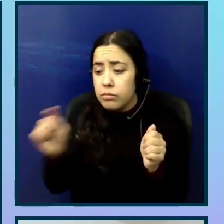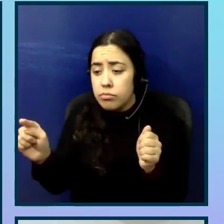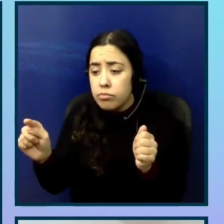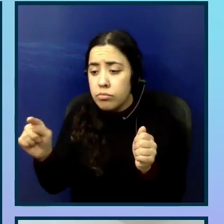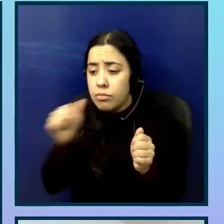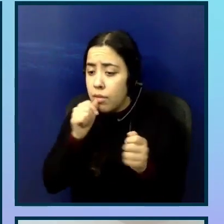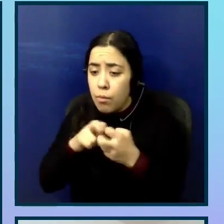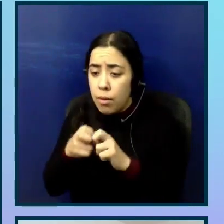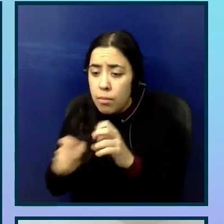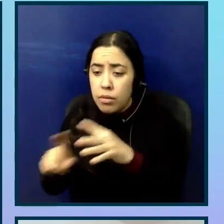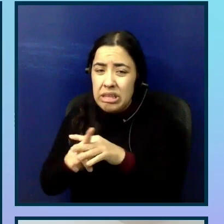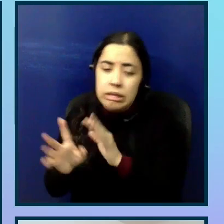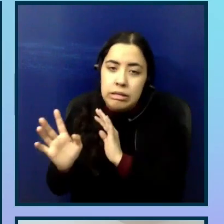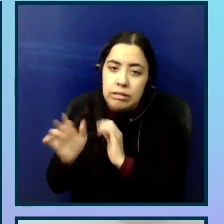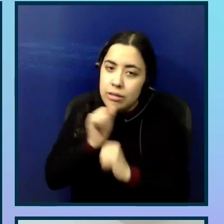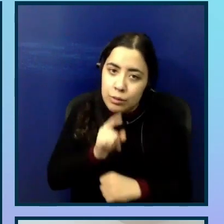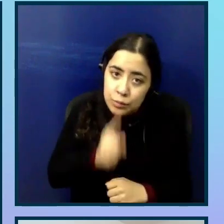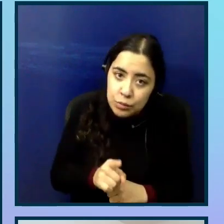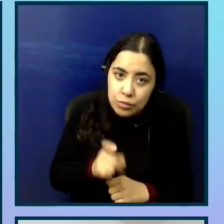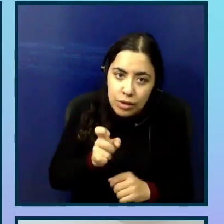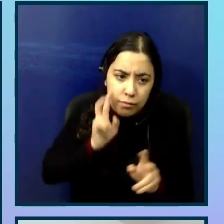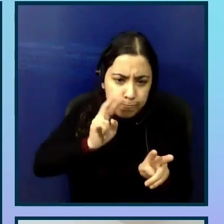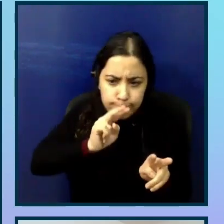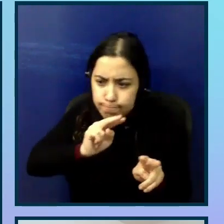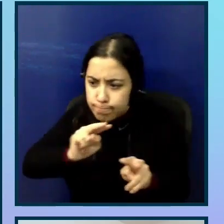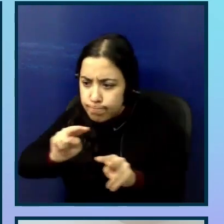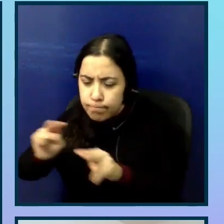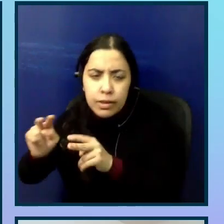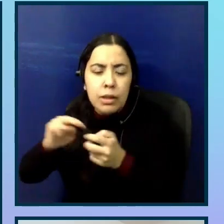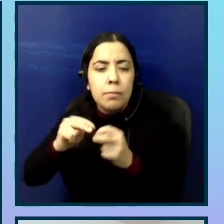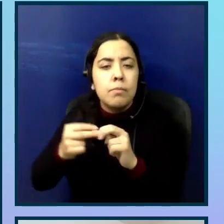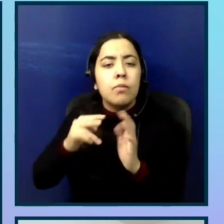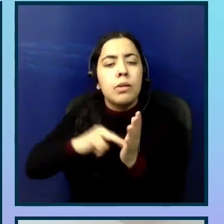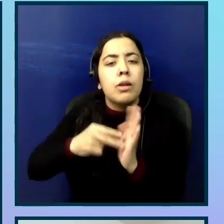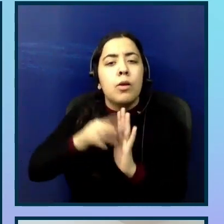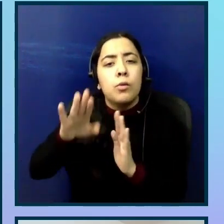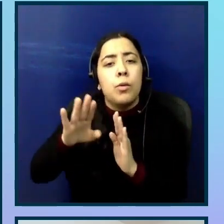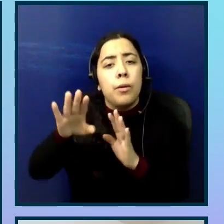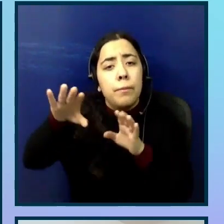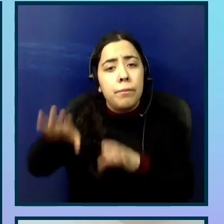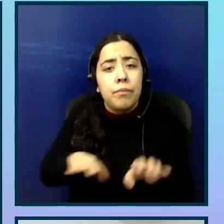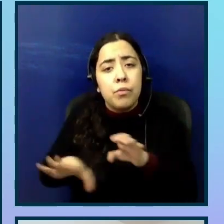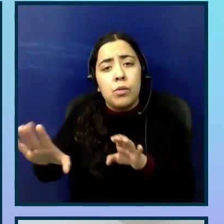A solution for this is to be consistent with behavior and testing. For behavior,